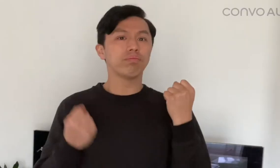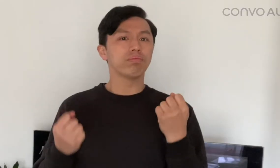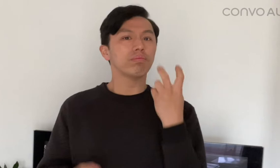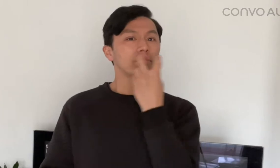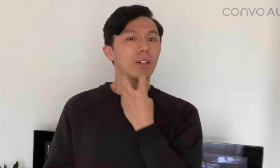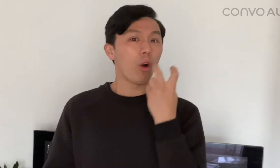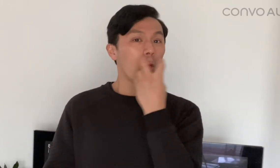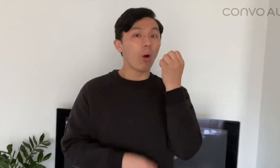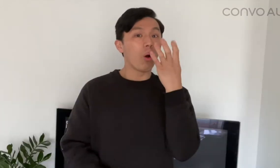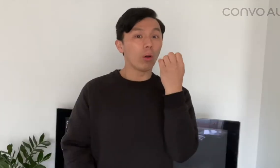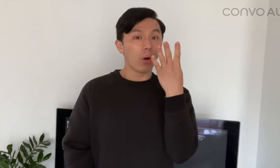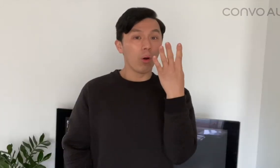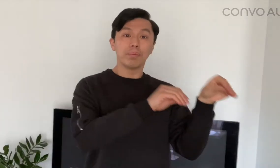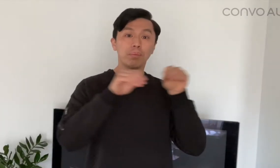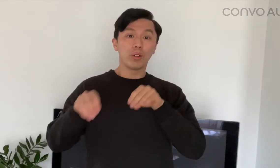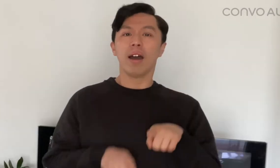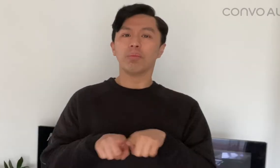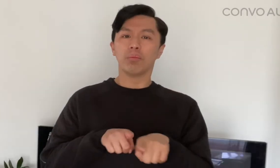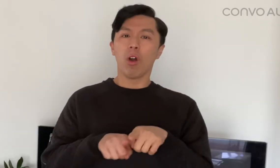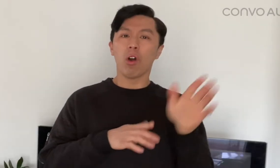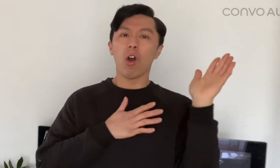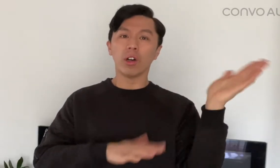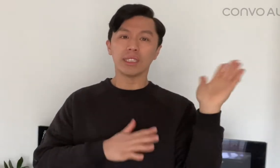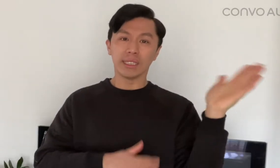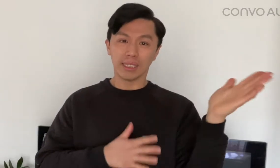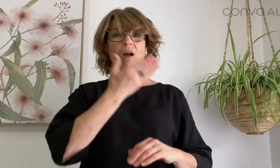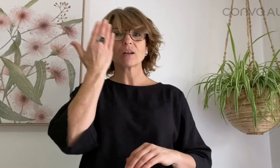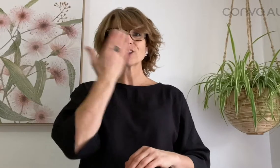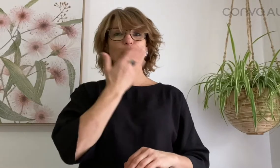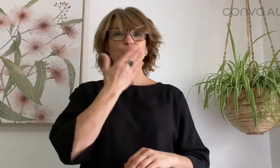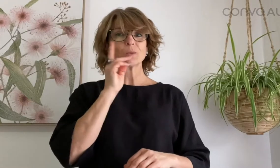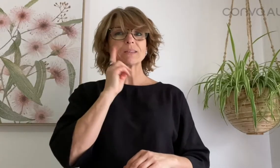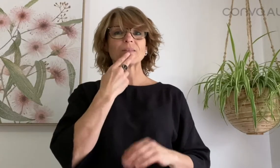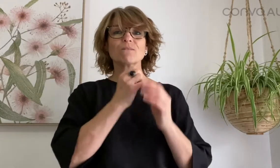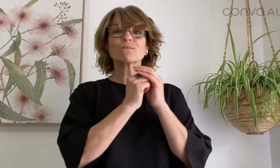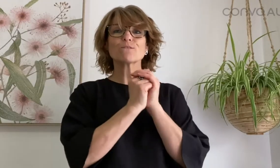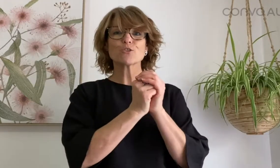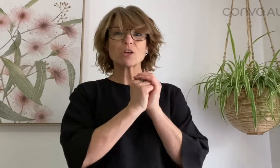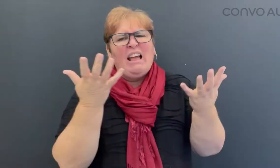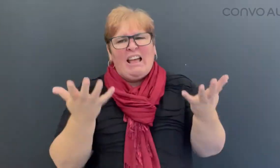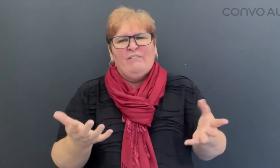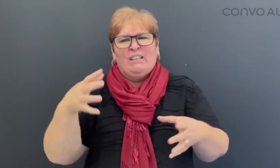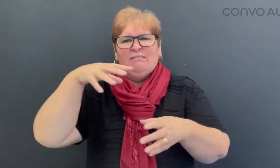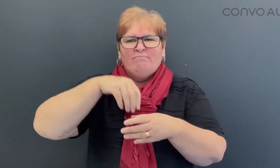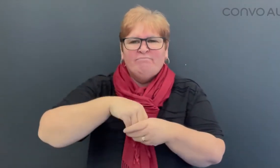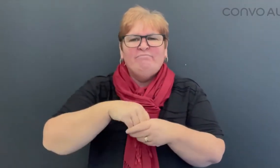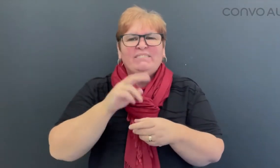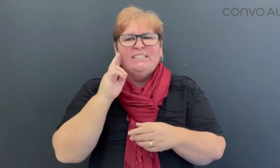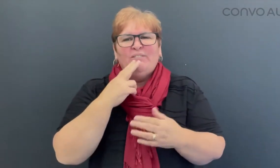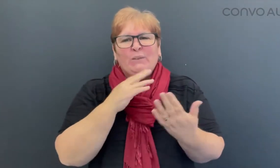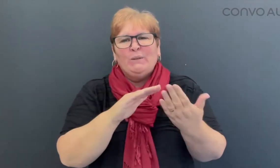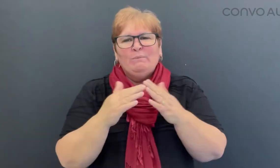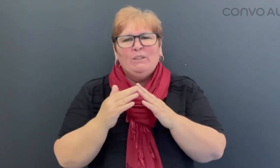Living in Hong Kong I communicated orally, and then moved to Australia and learned Auslan. I had Deaf high school friends - very much involved in the Deaf community.